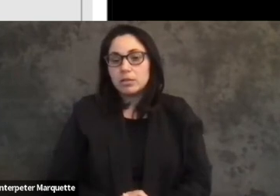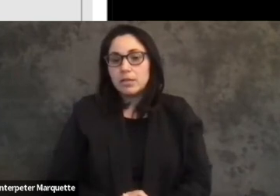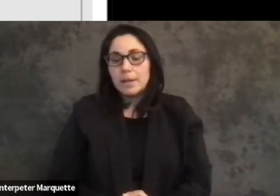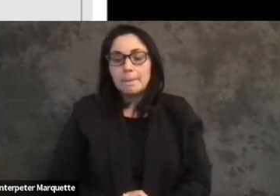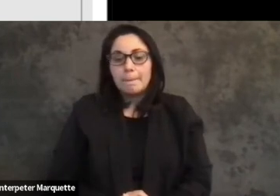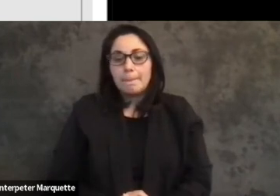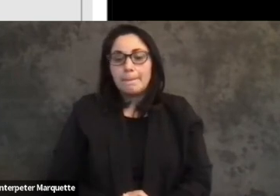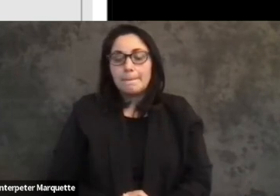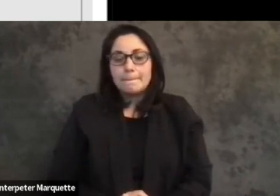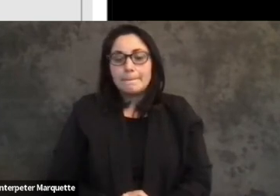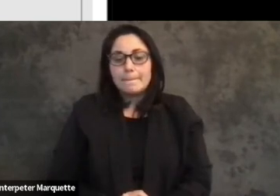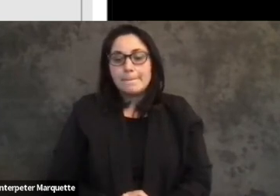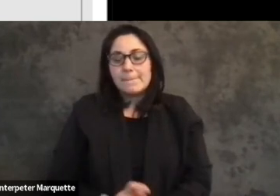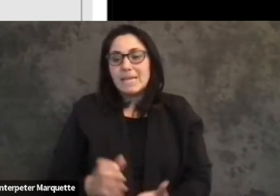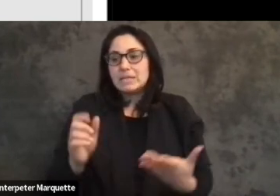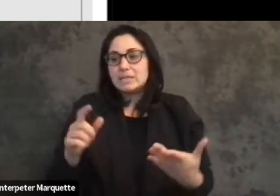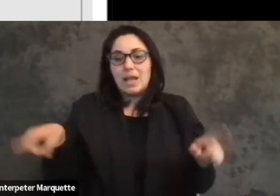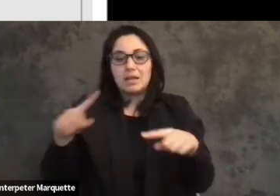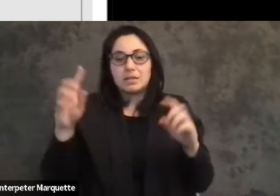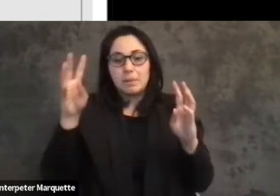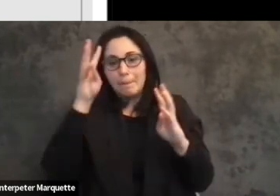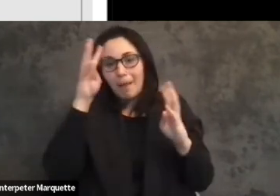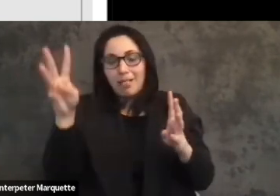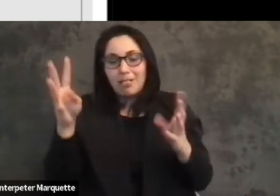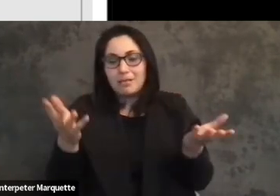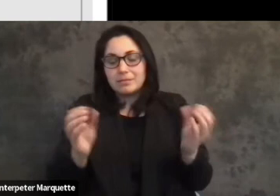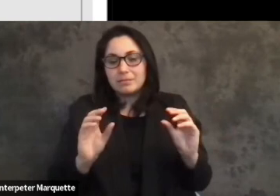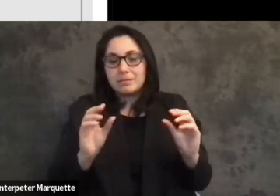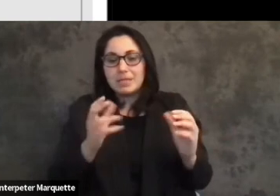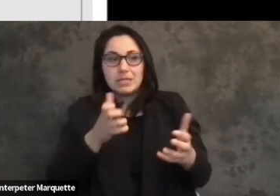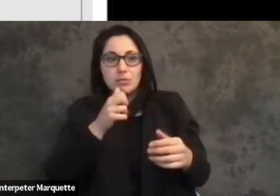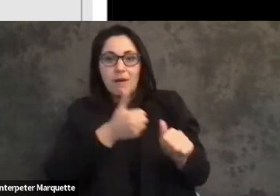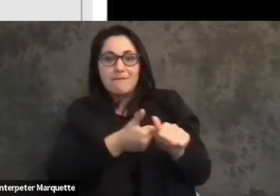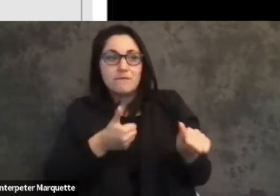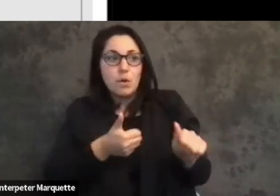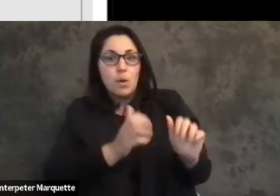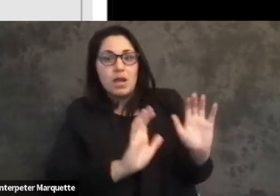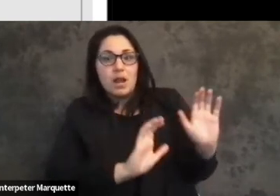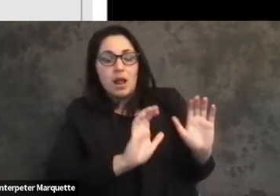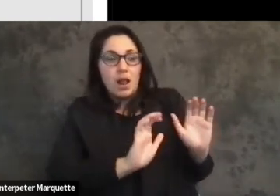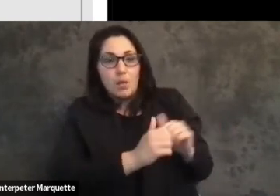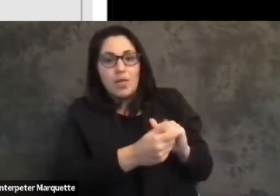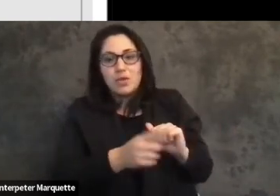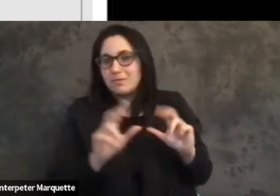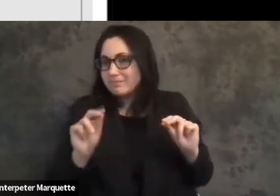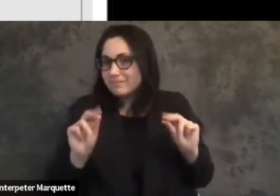it's just something for people to be aware of that this stuff is real. It's not something